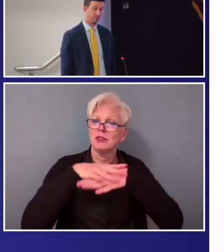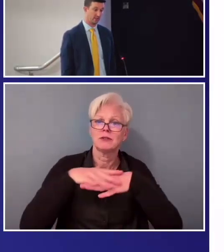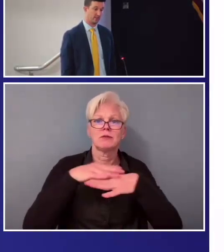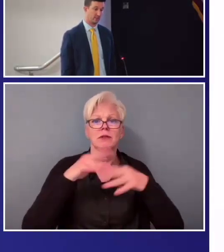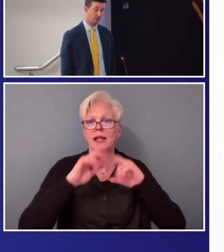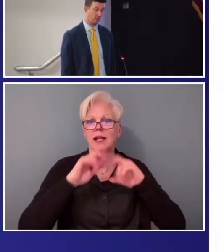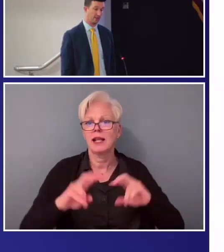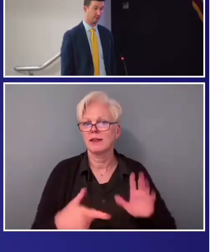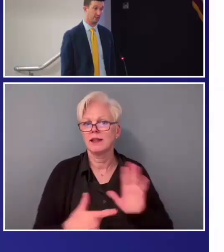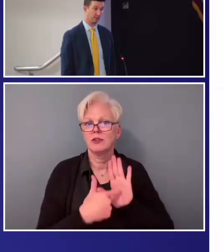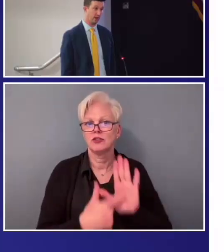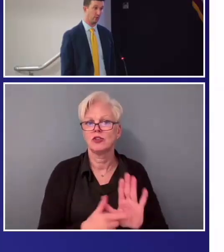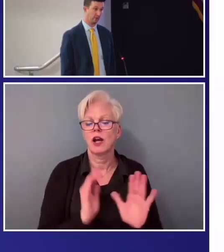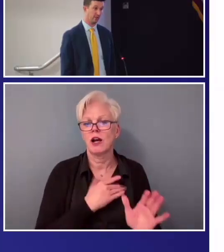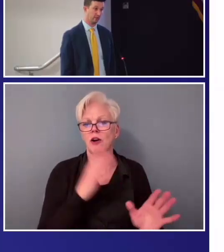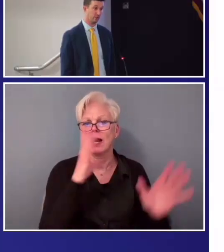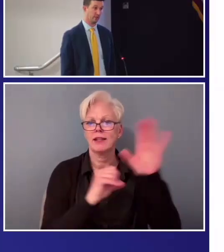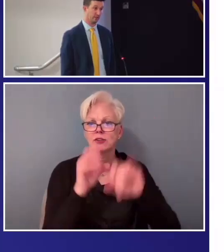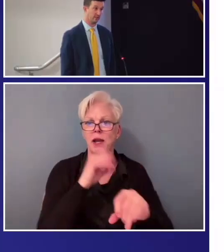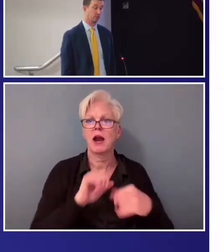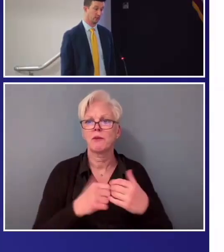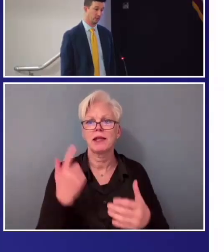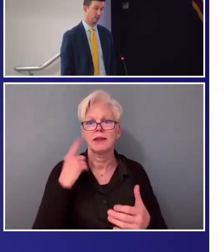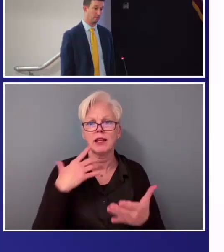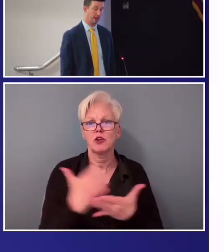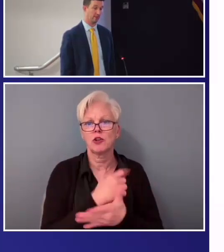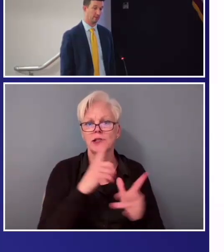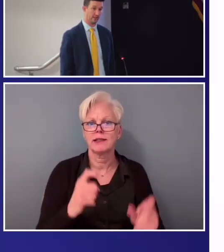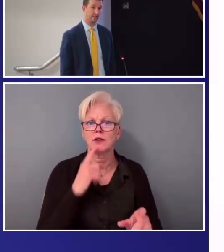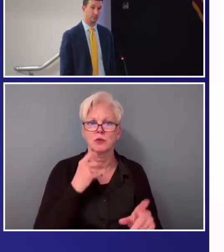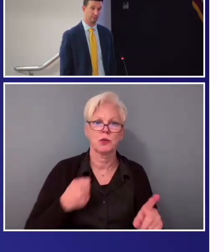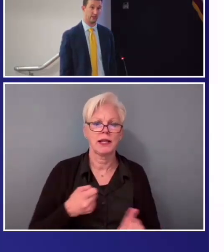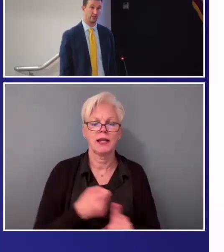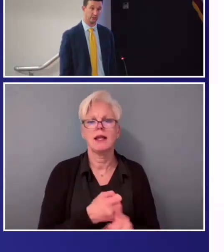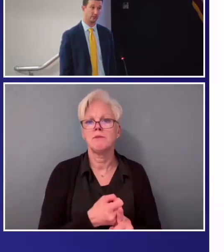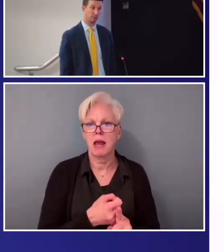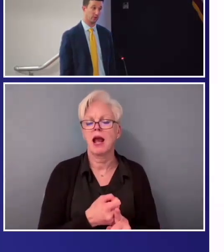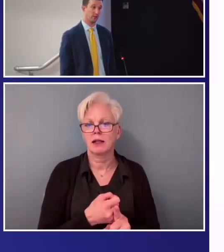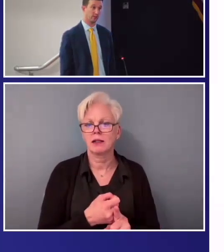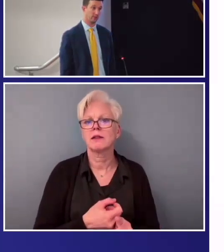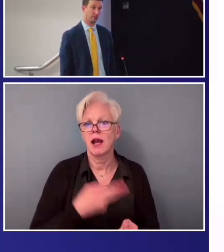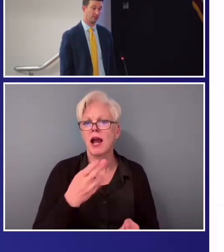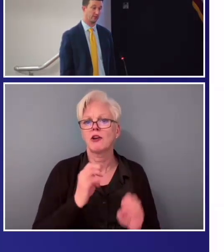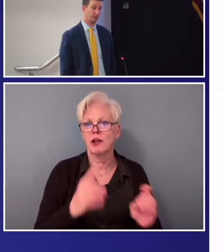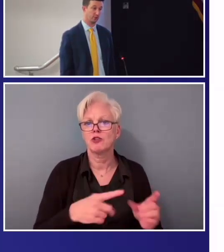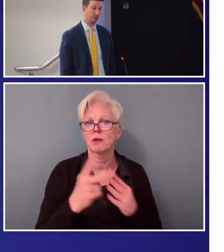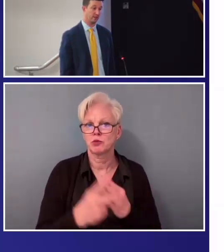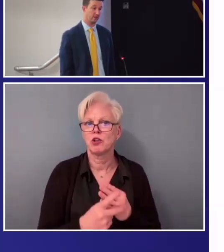presents our estimates for how we think this earnings test would impact the landscape of higher education programs offered across the country.